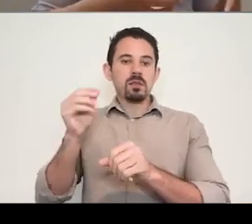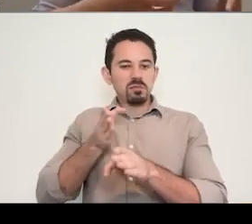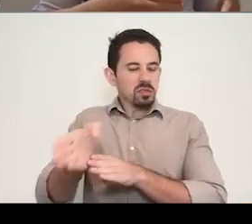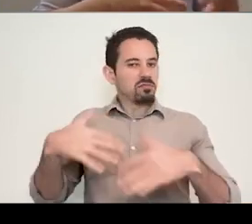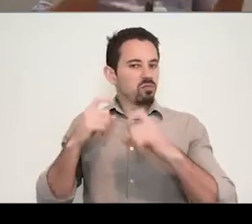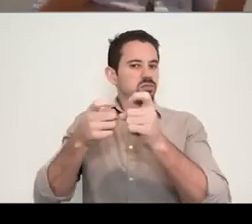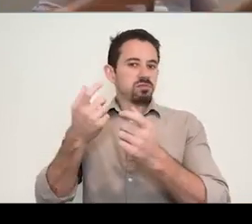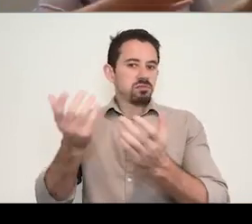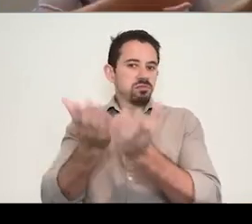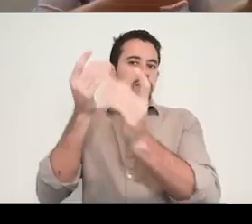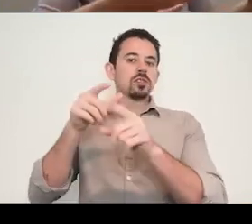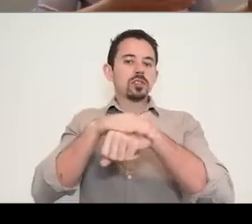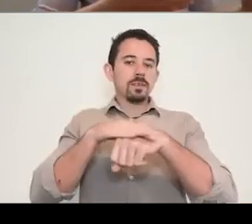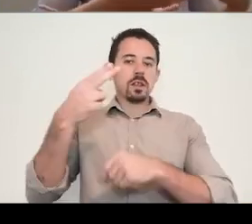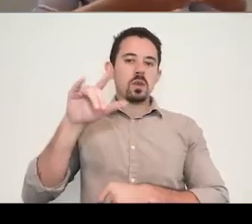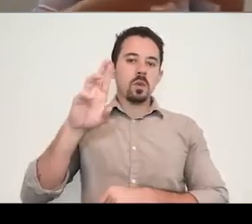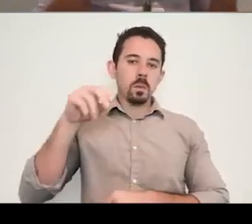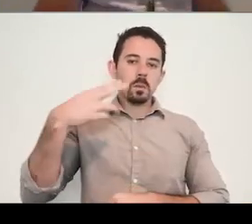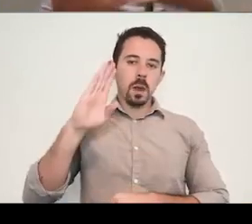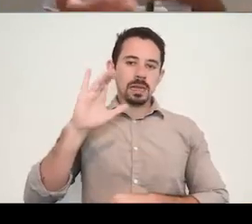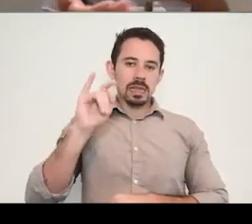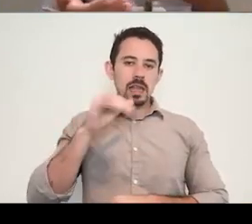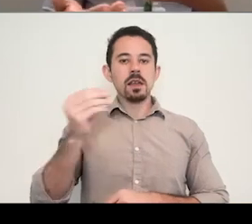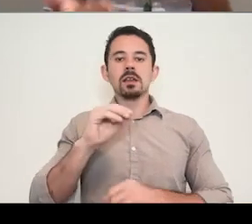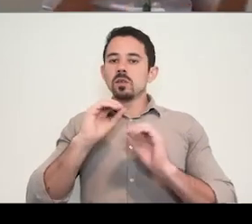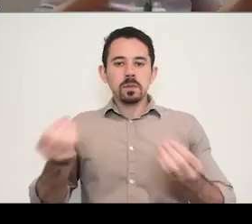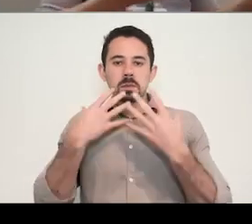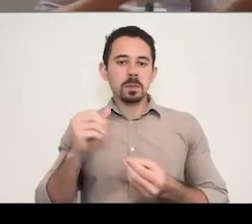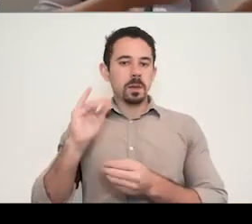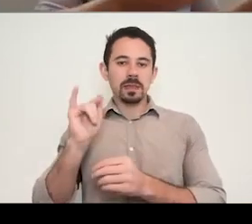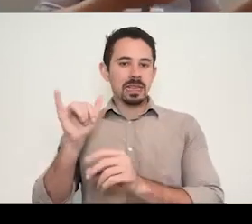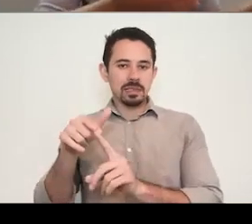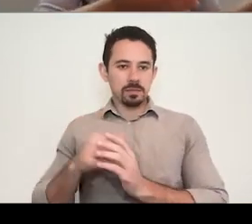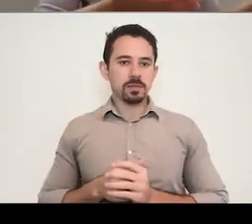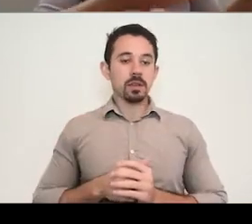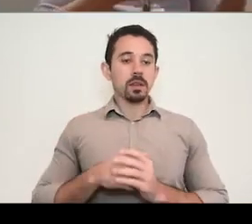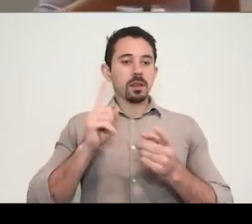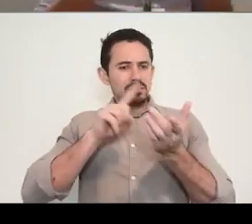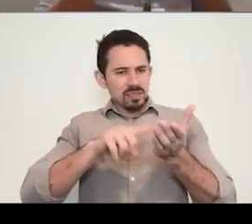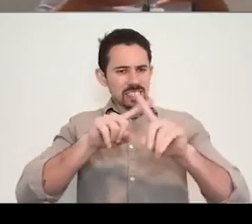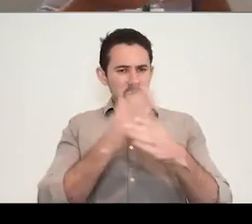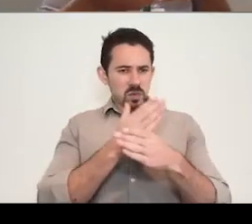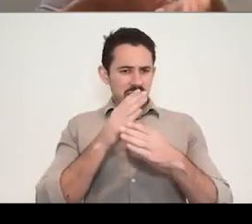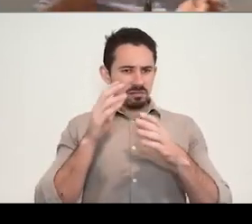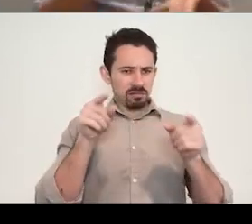deleted. So BslA is a secreted protein in Bacillus subtilis colony biofilms,